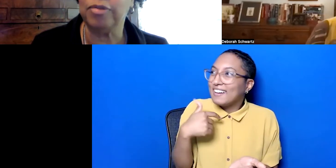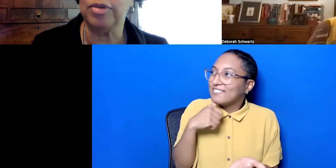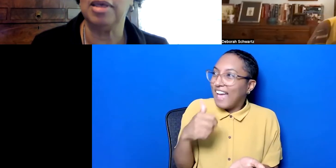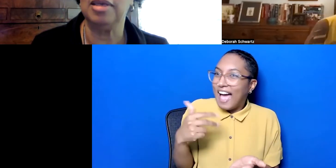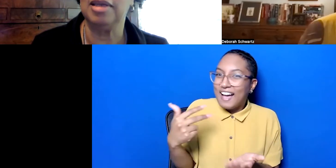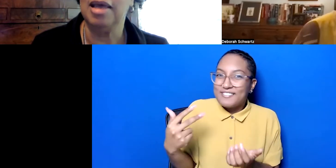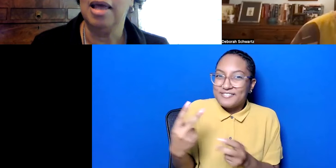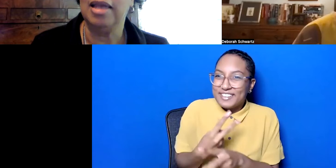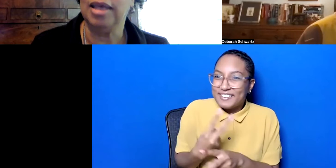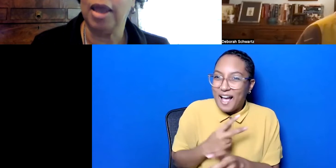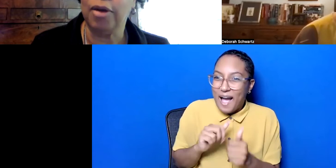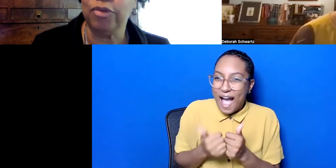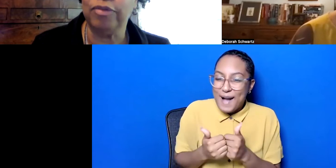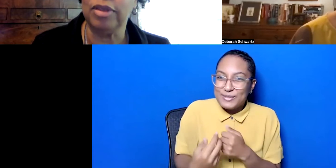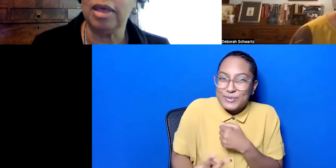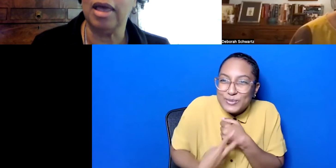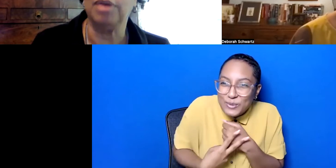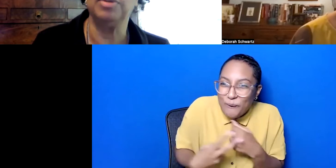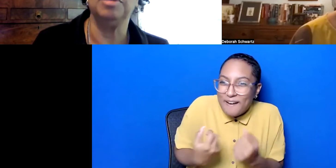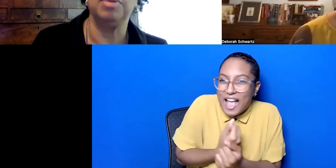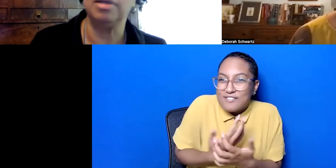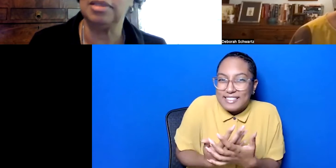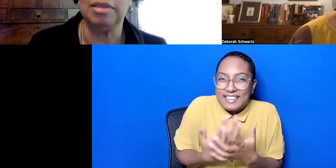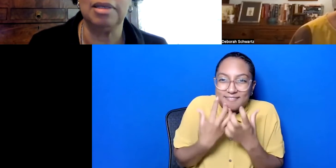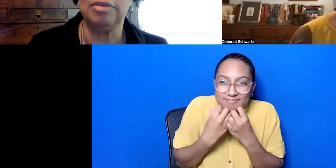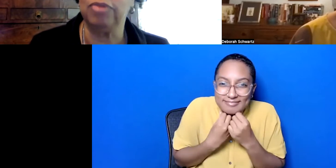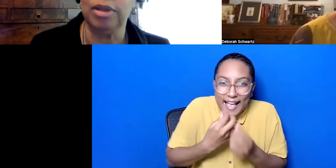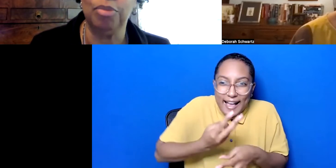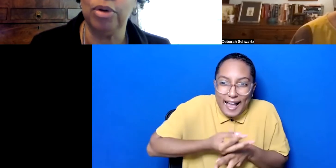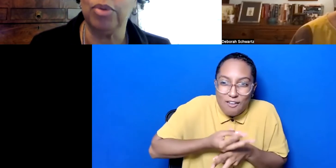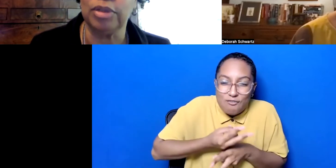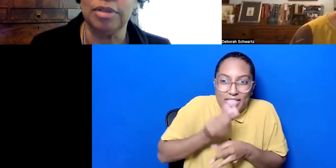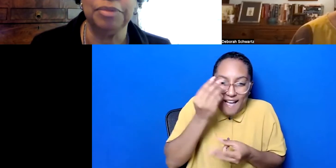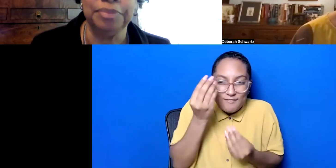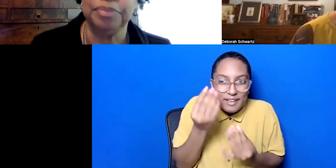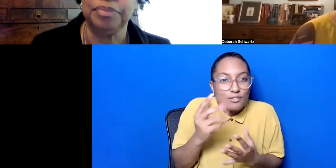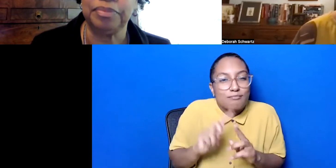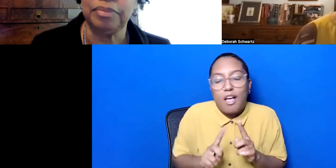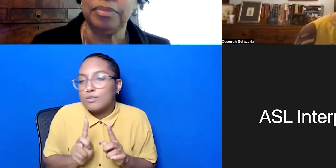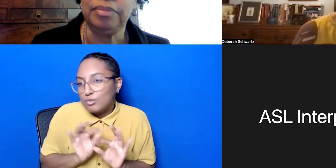everything and, and care for everything adequately, but it's, it's really important work to do. Can you